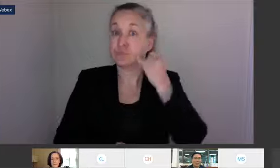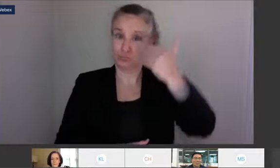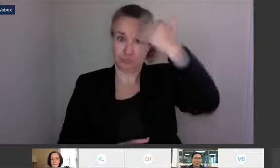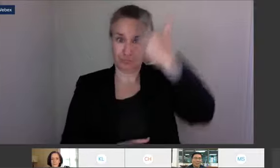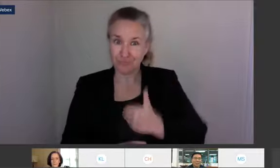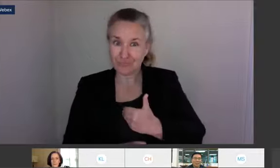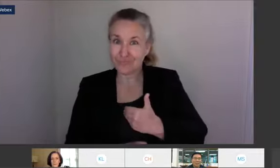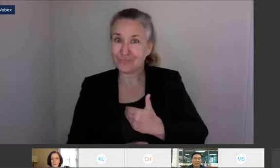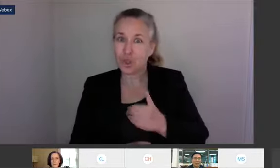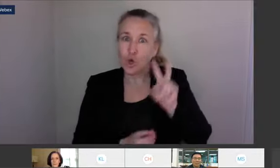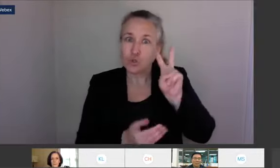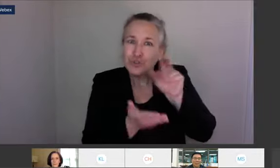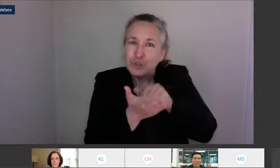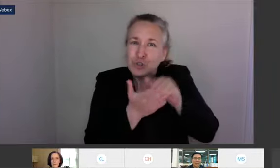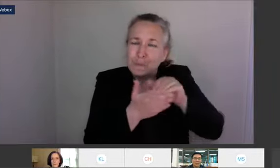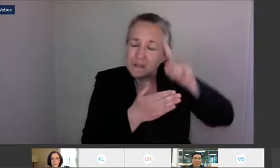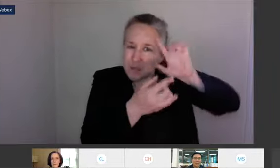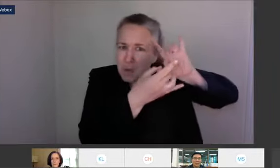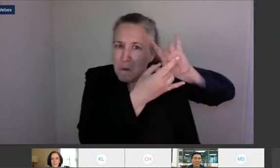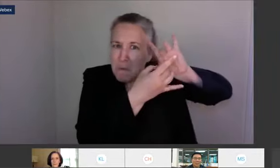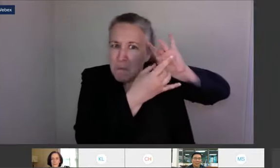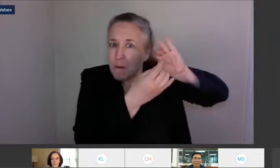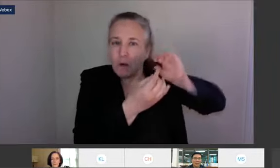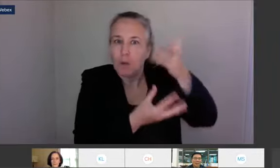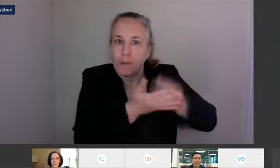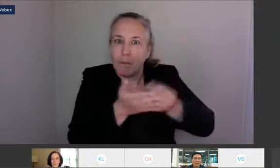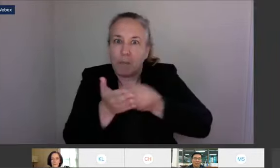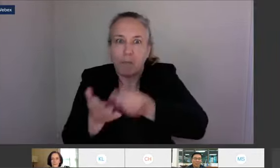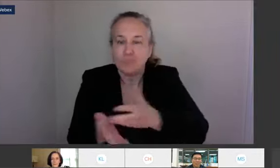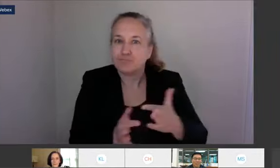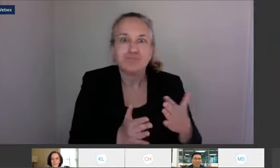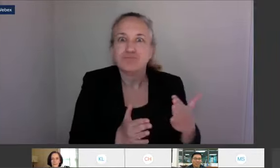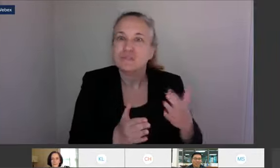million neurons can die for every minute that someone delays getting treatment